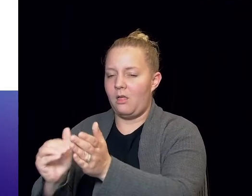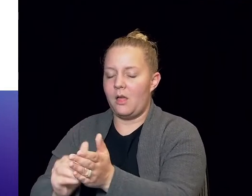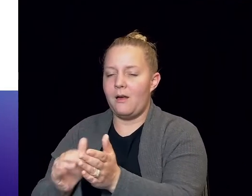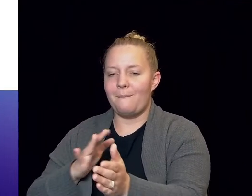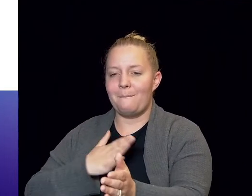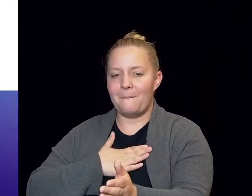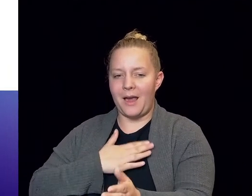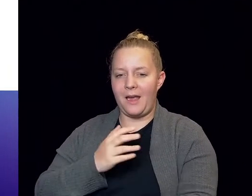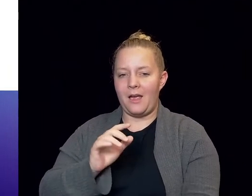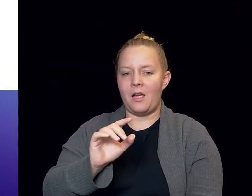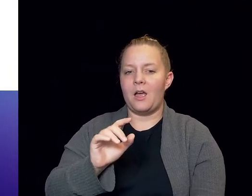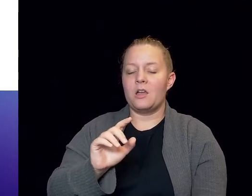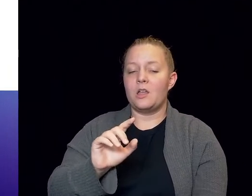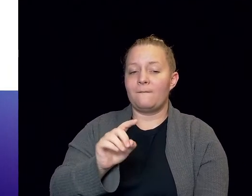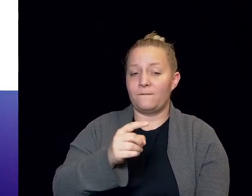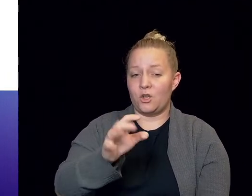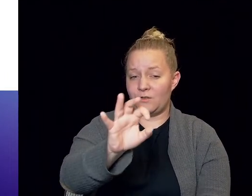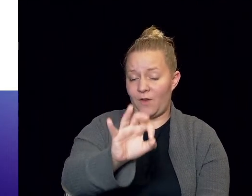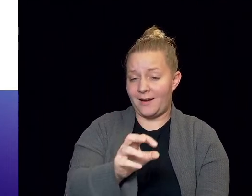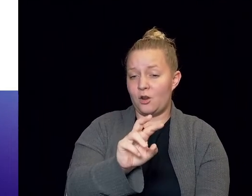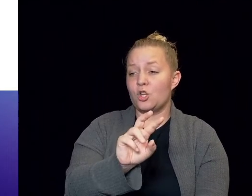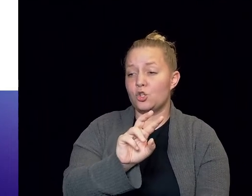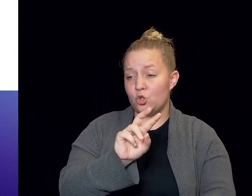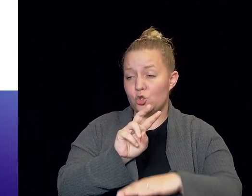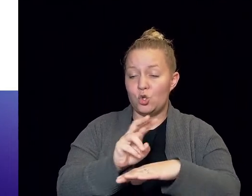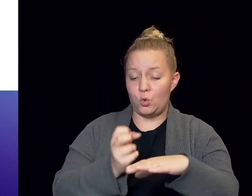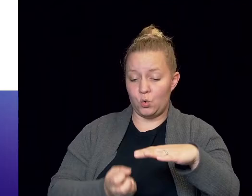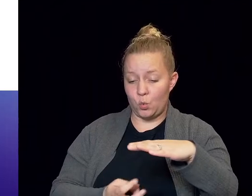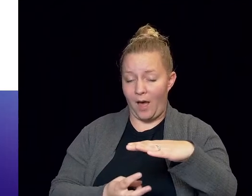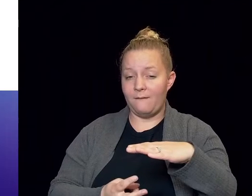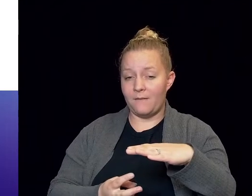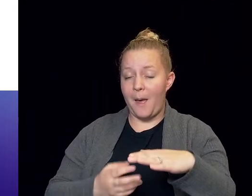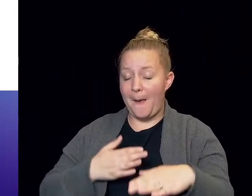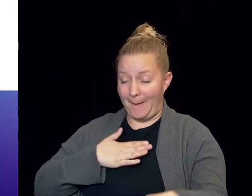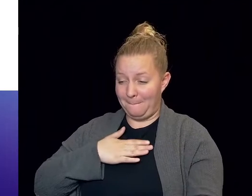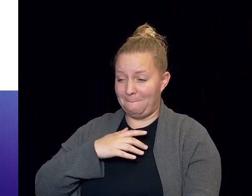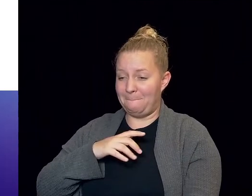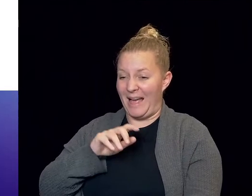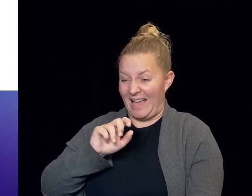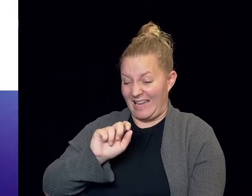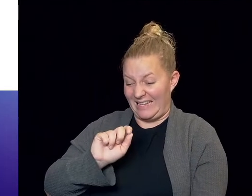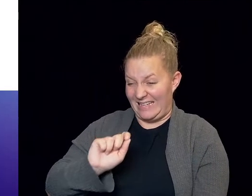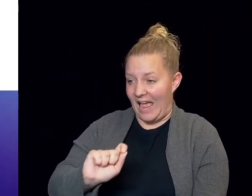was 2/12. My decimal. instead of writing .166666 for forever